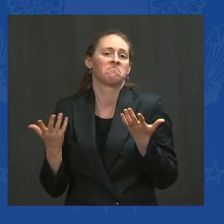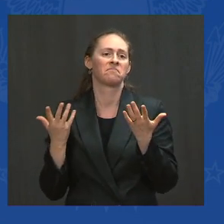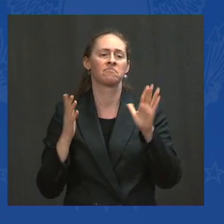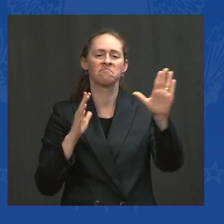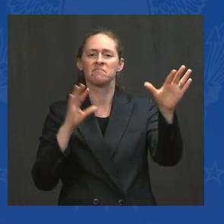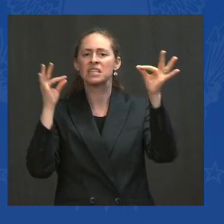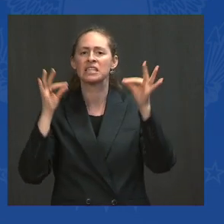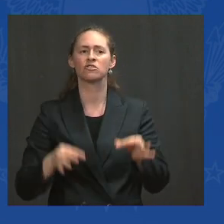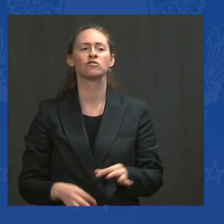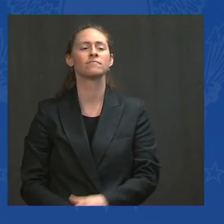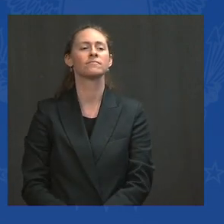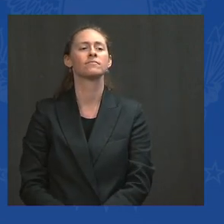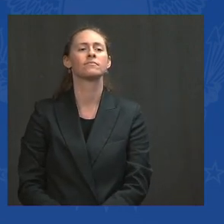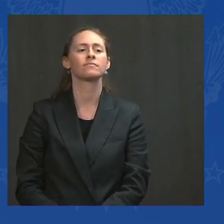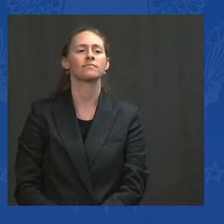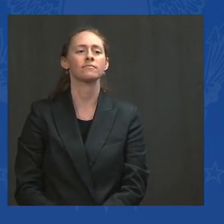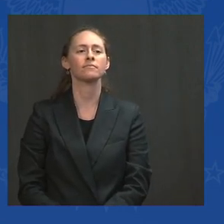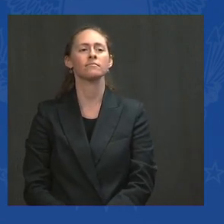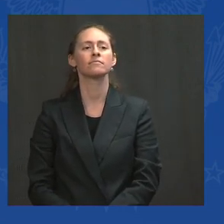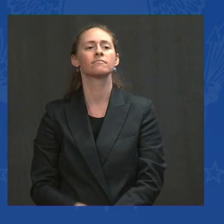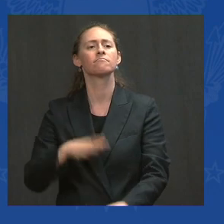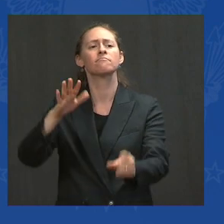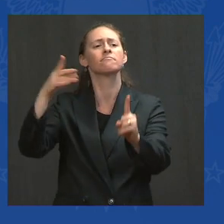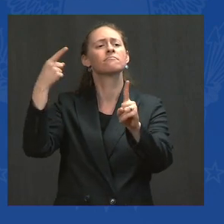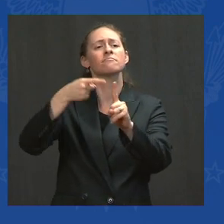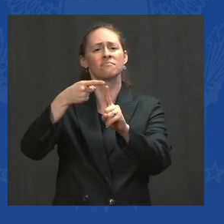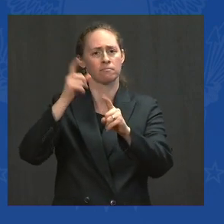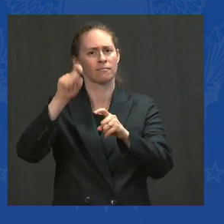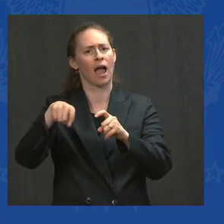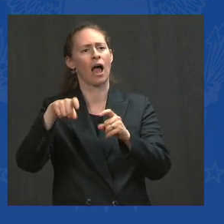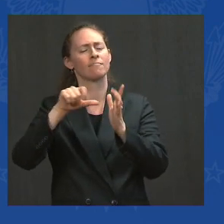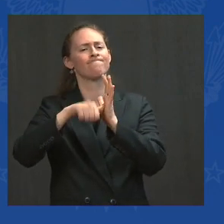be speeded up, period, in terms of being able to get these visas.